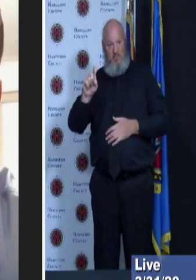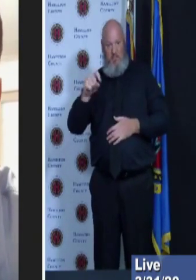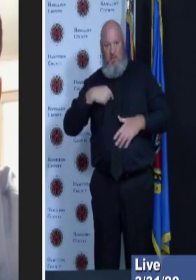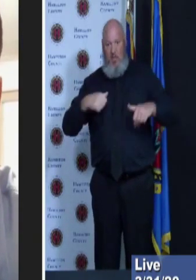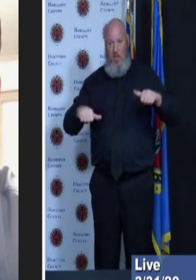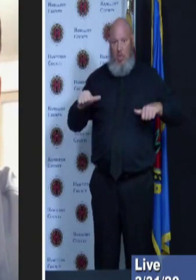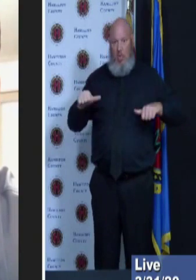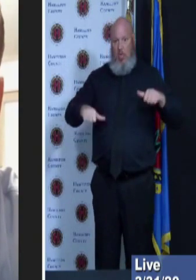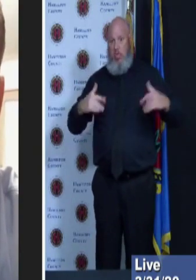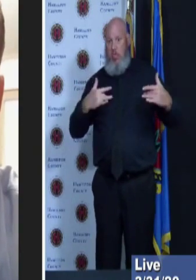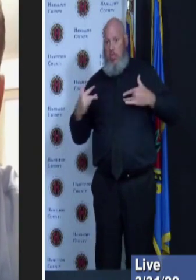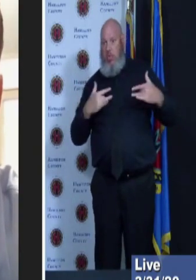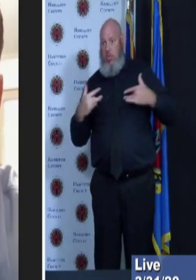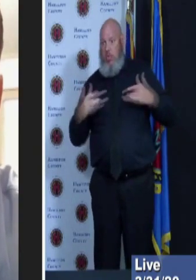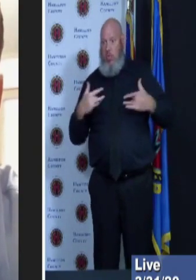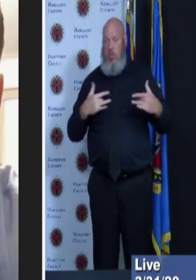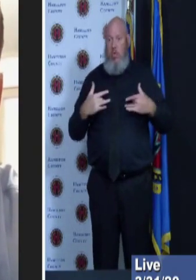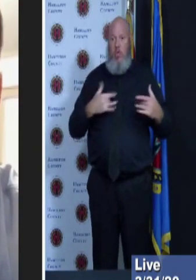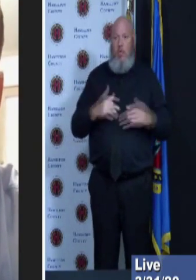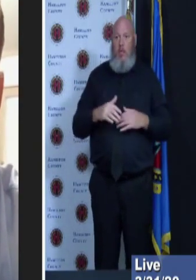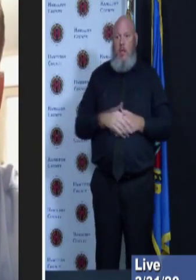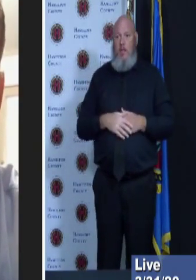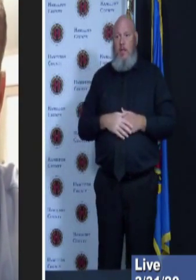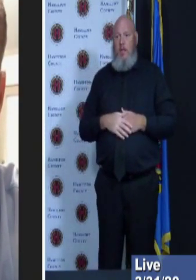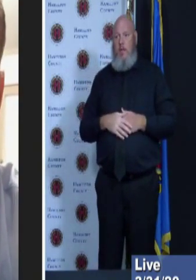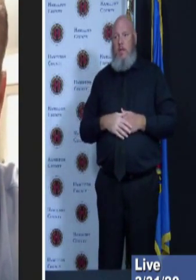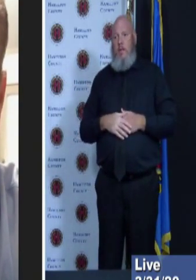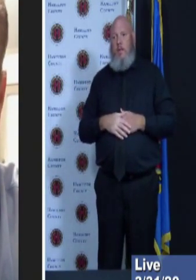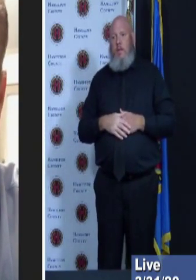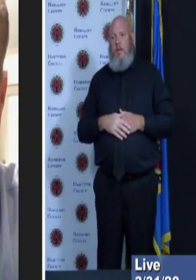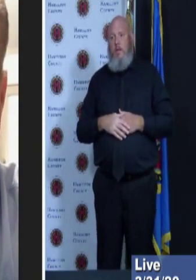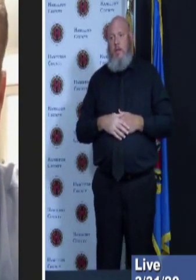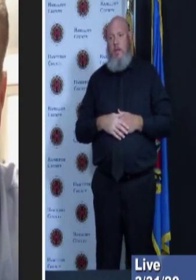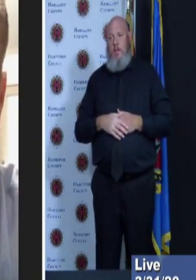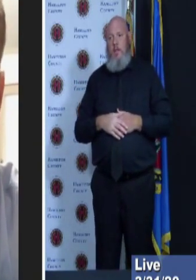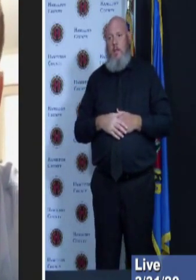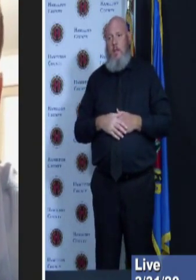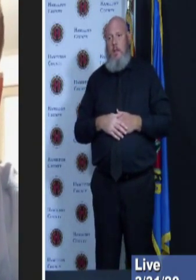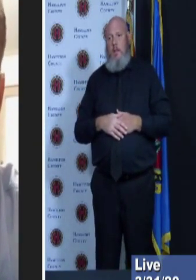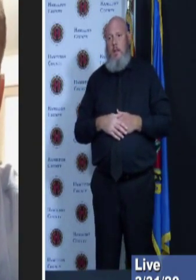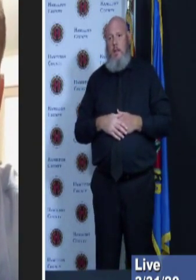you know we'll have to wait until tomorrow to hear from Jeff what would